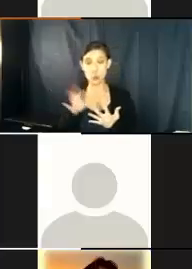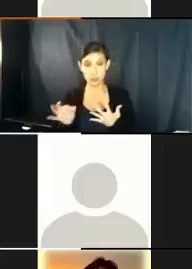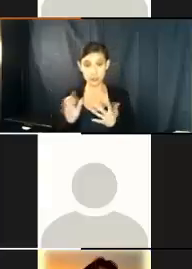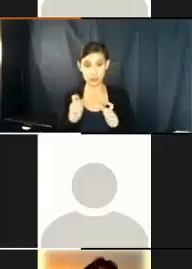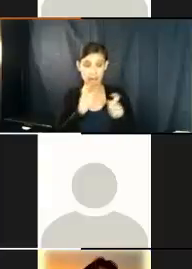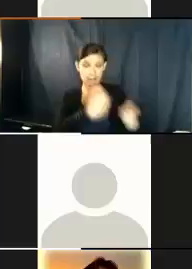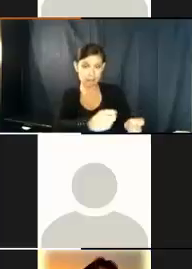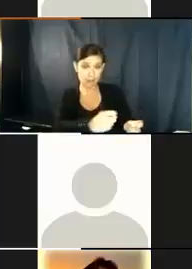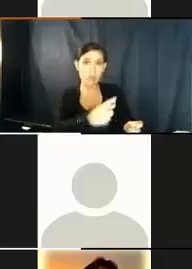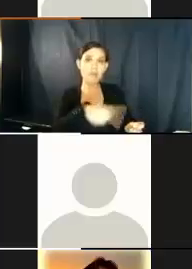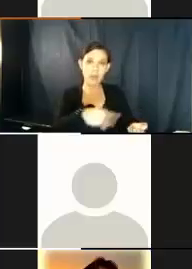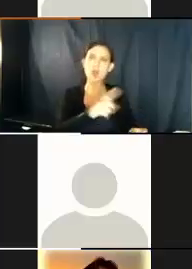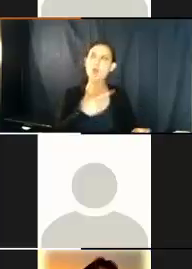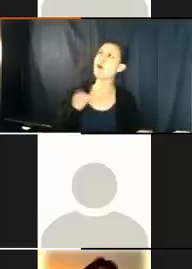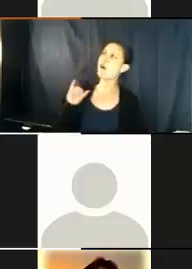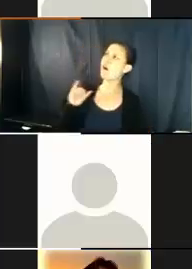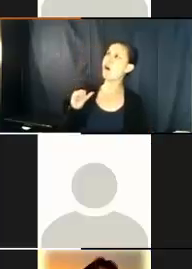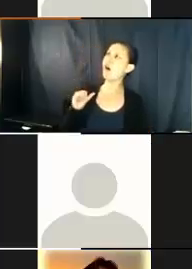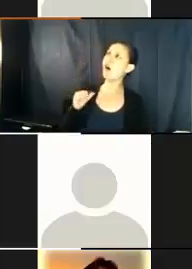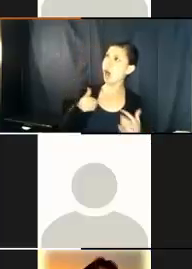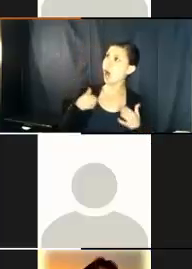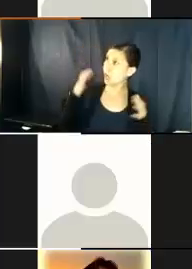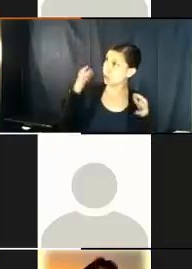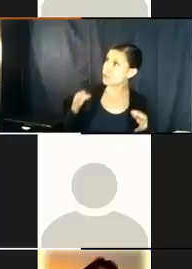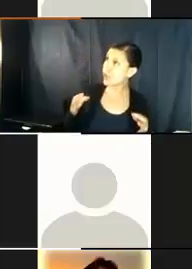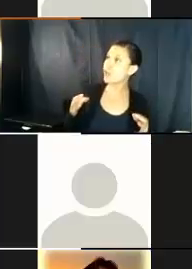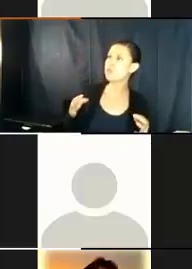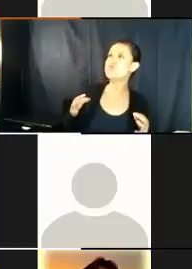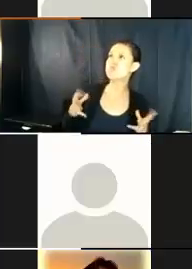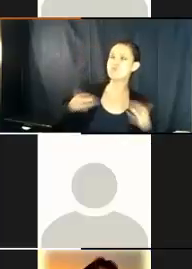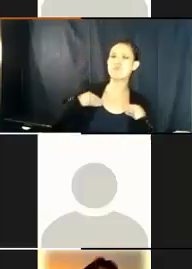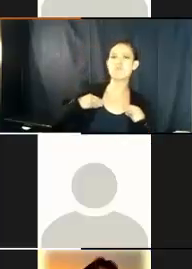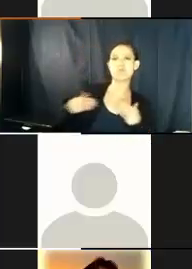of the project even more.